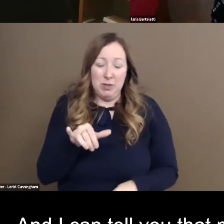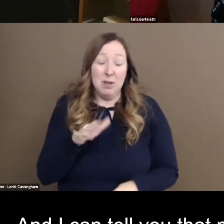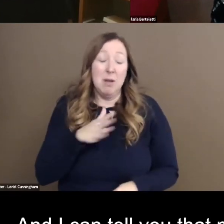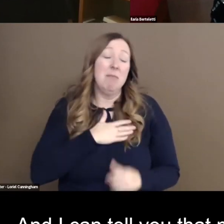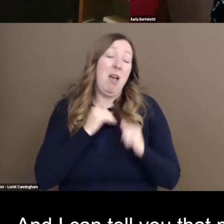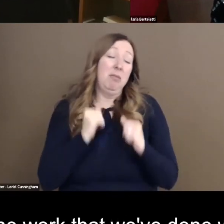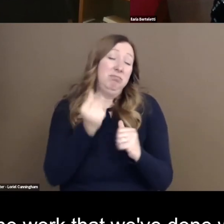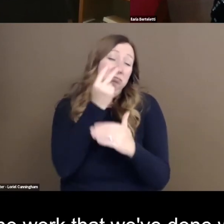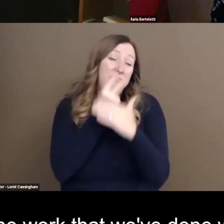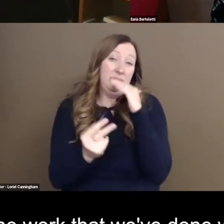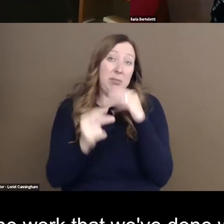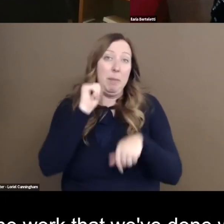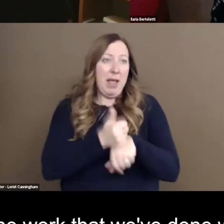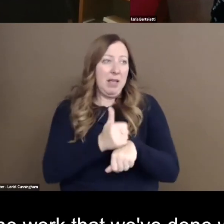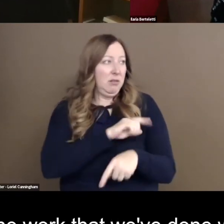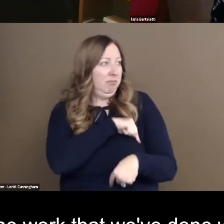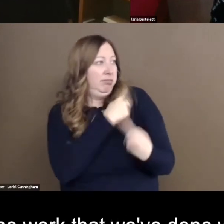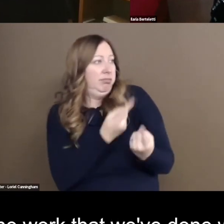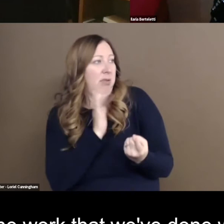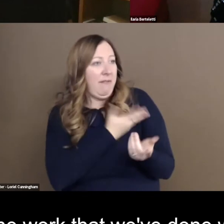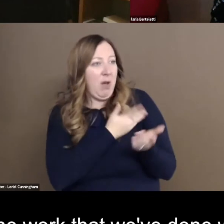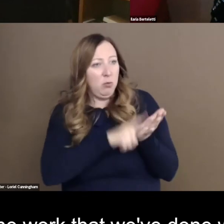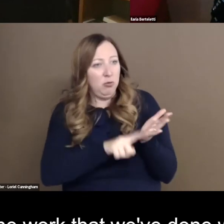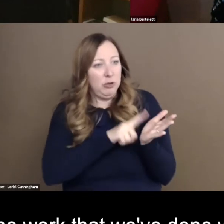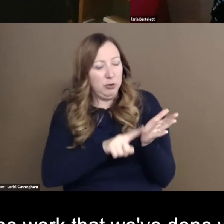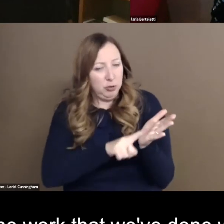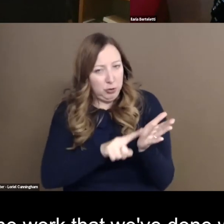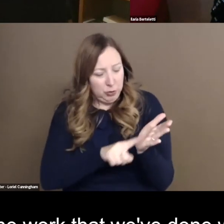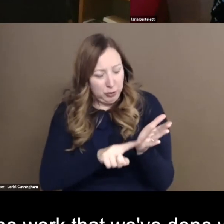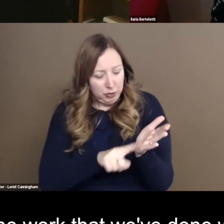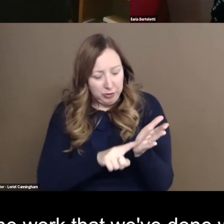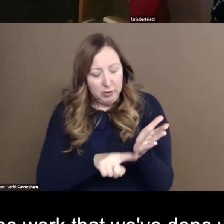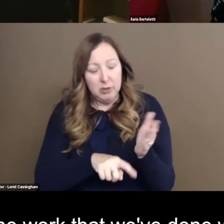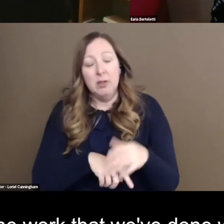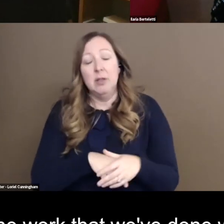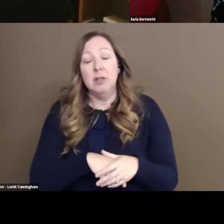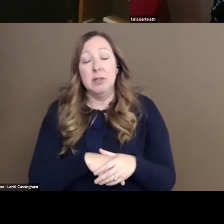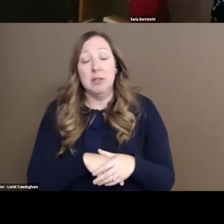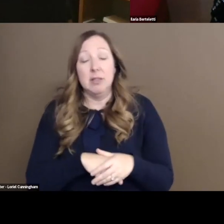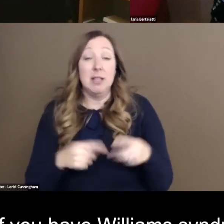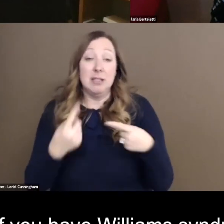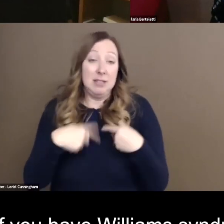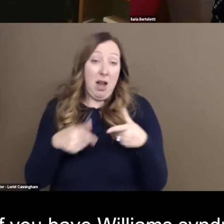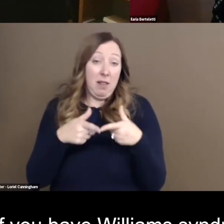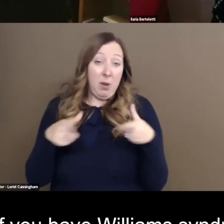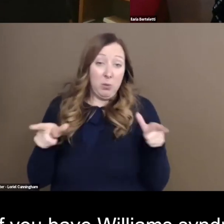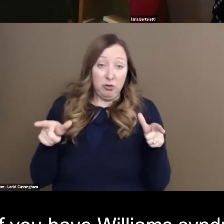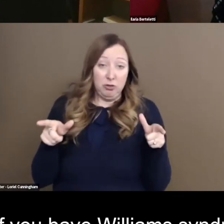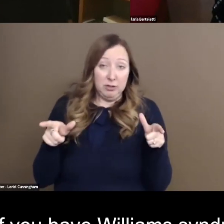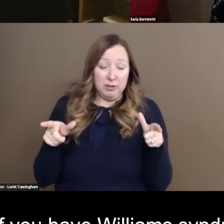the work that we've done would be that sign languages in